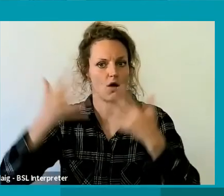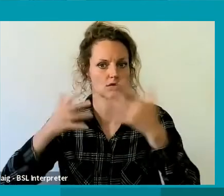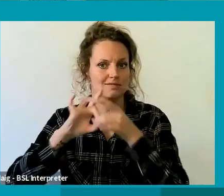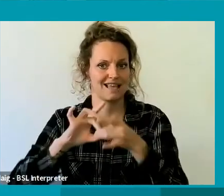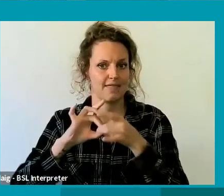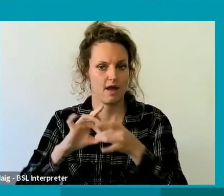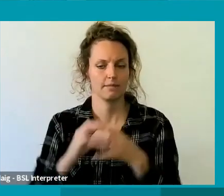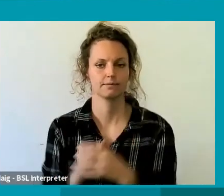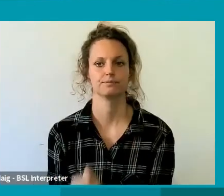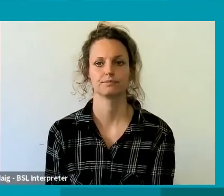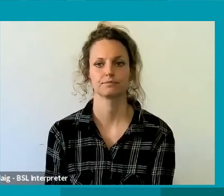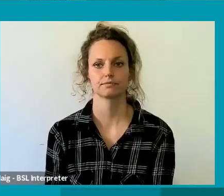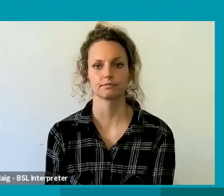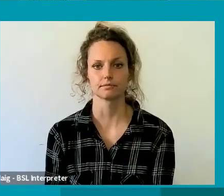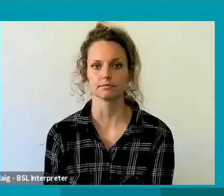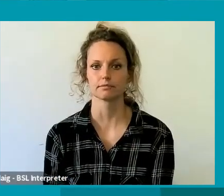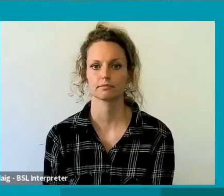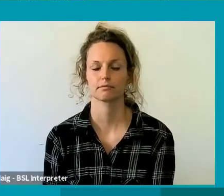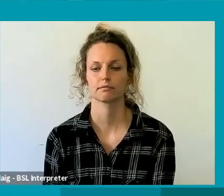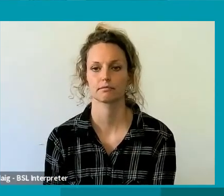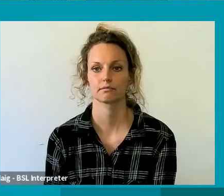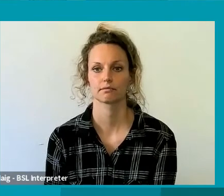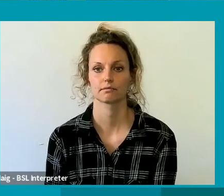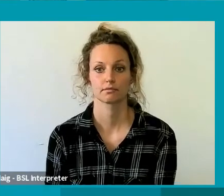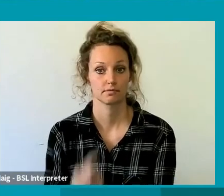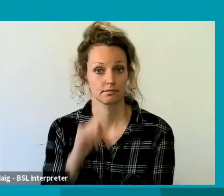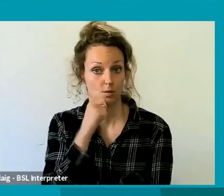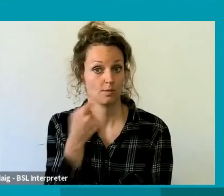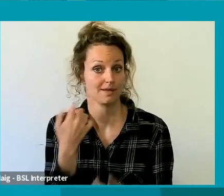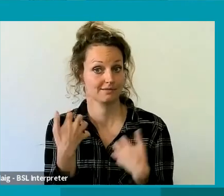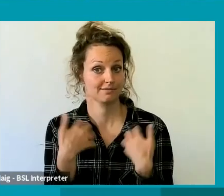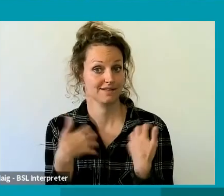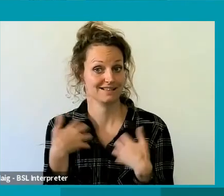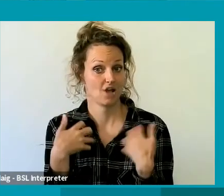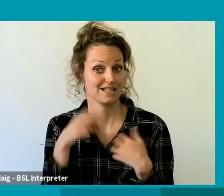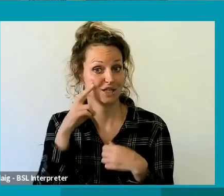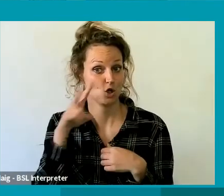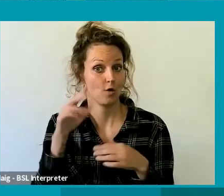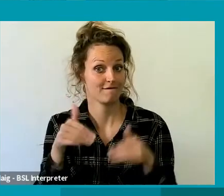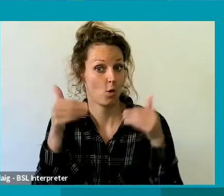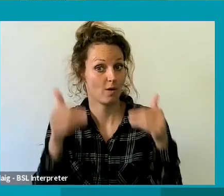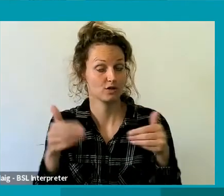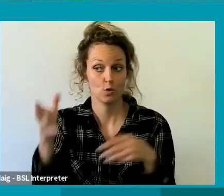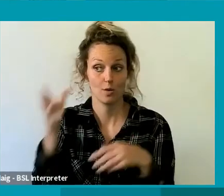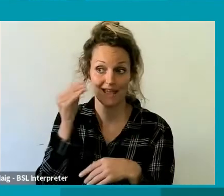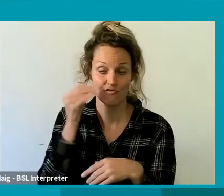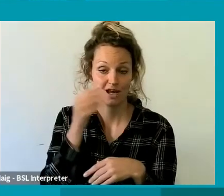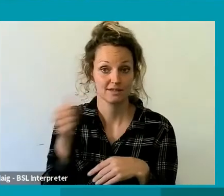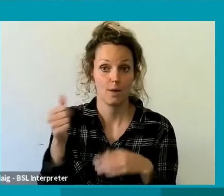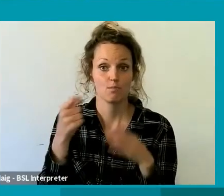So I look forward to hearing about your recommendations, so don't forget to turn on and let recruiters